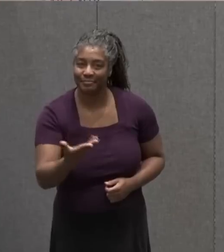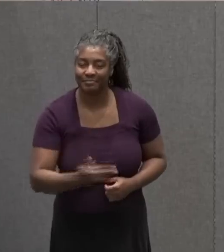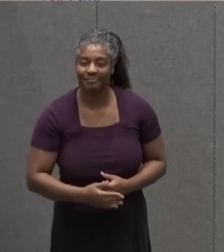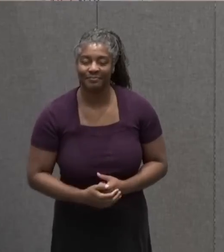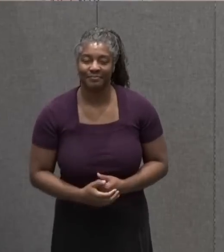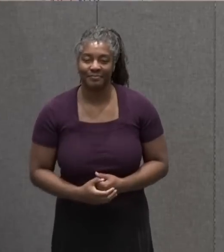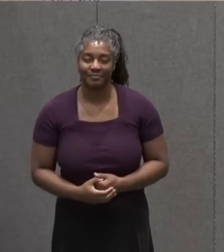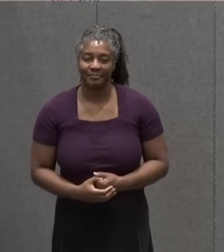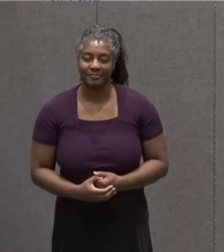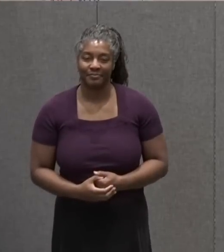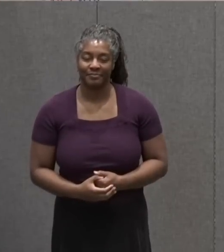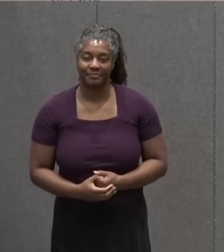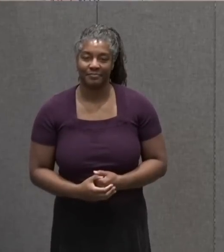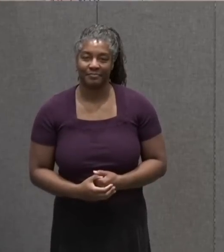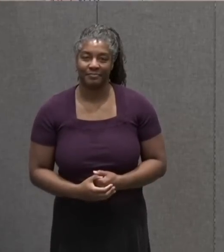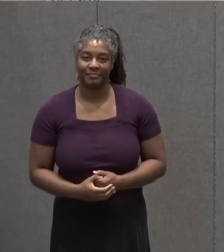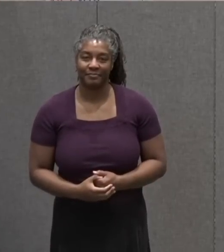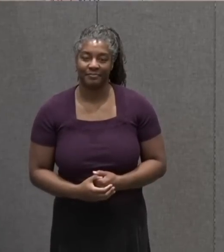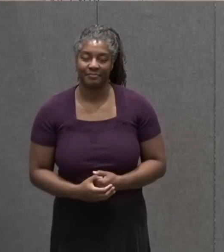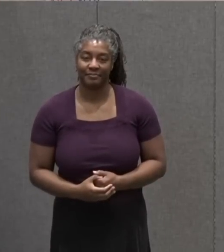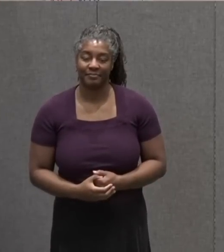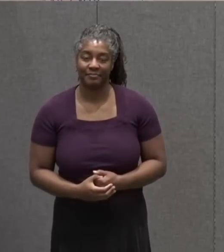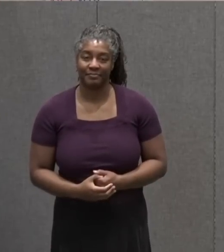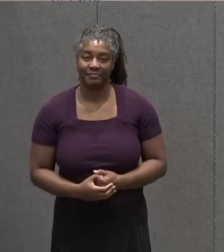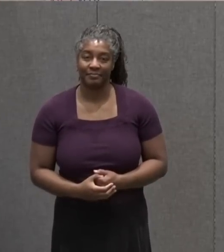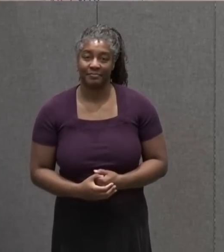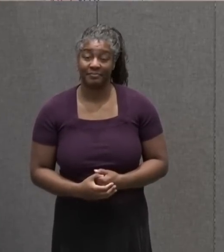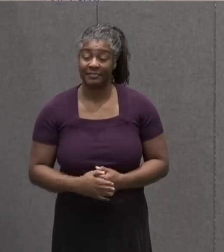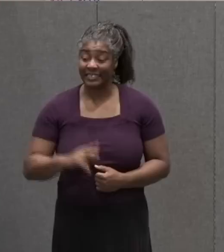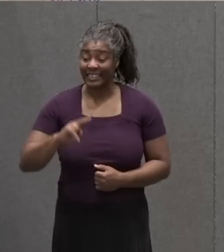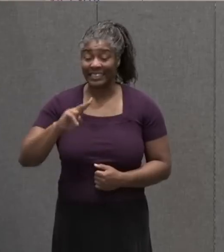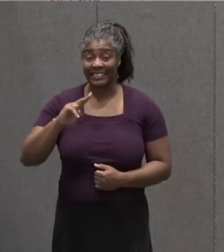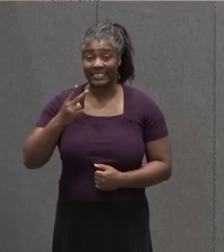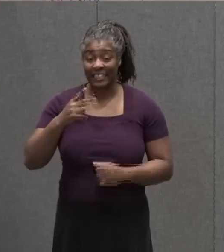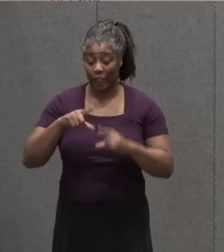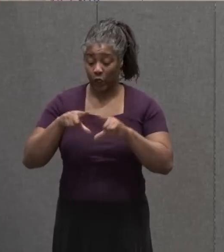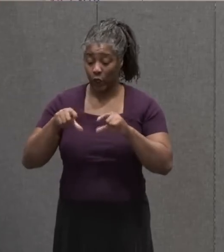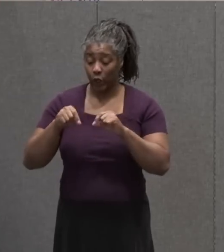My second card is nose, say nose.